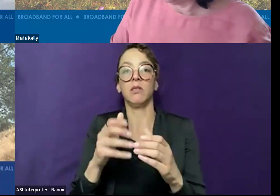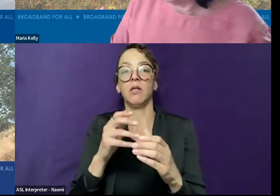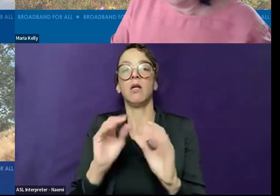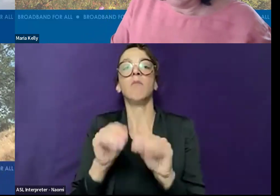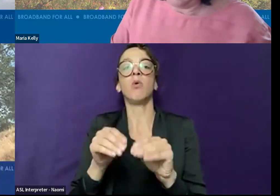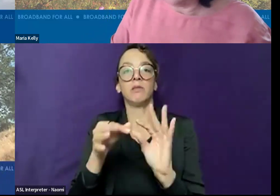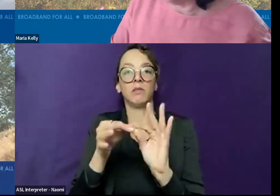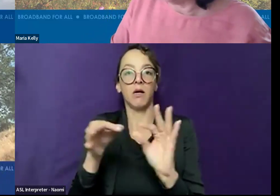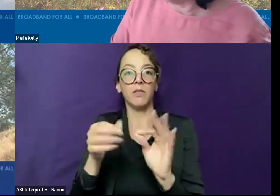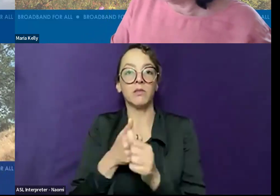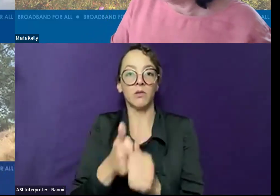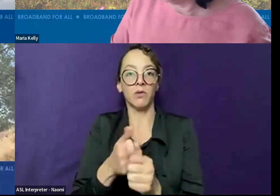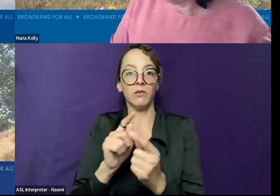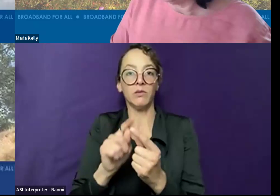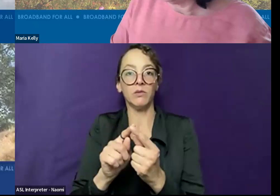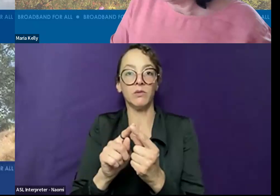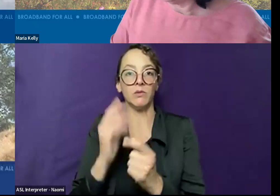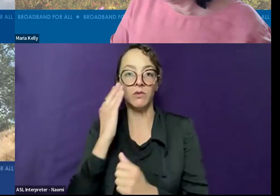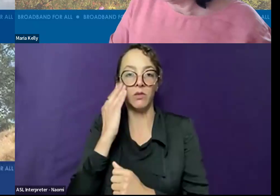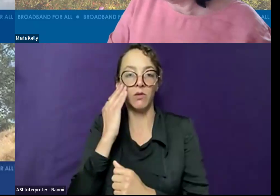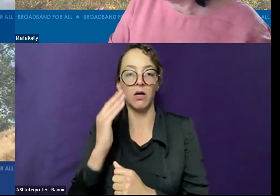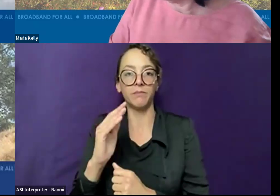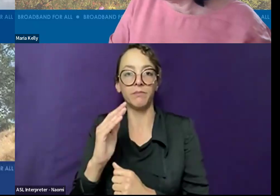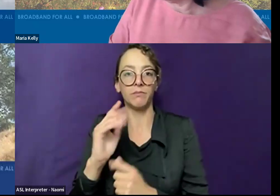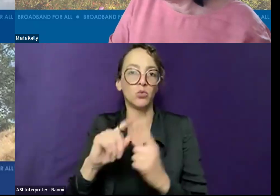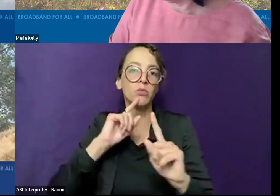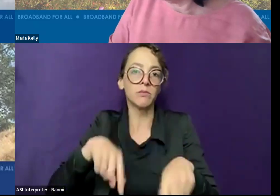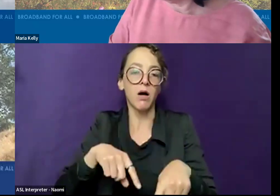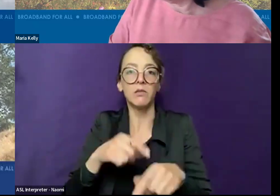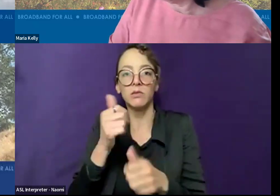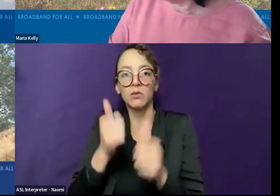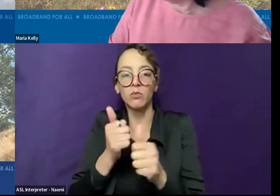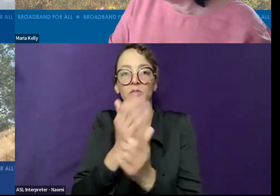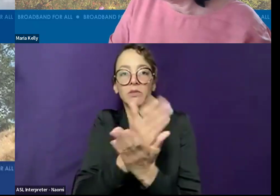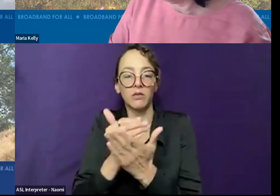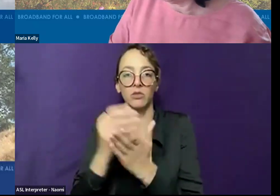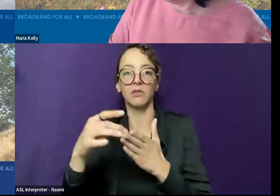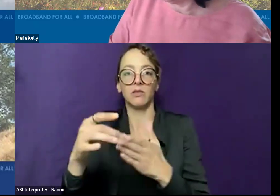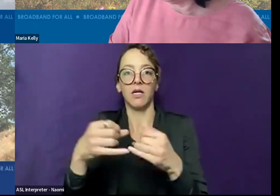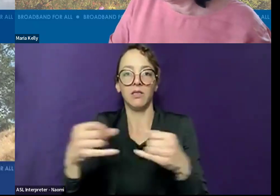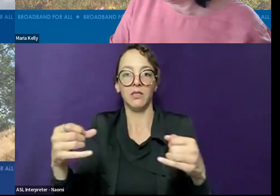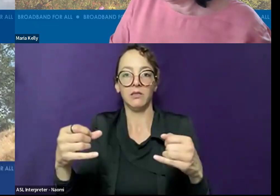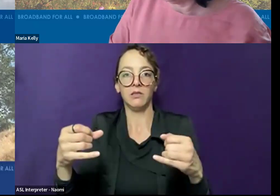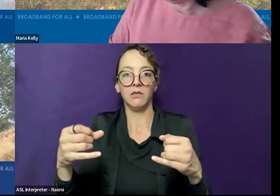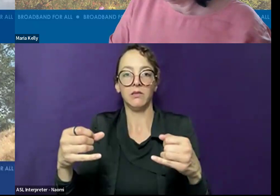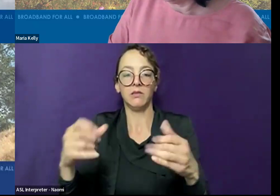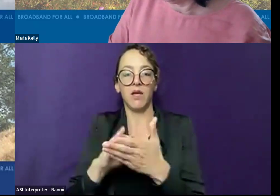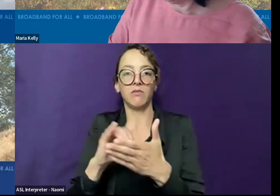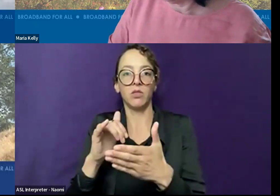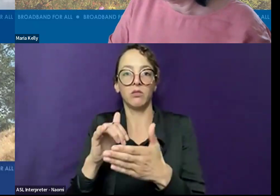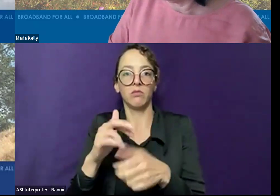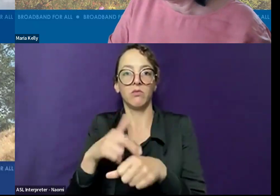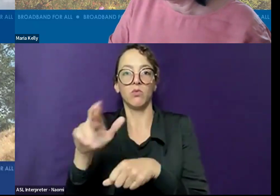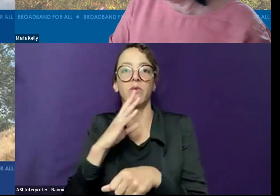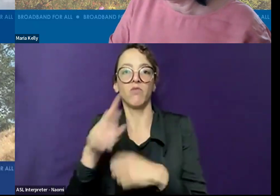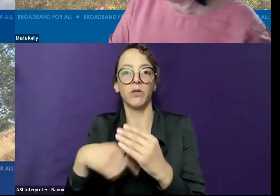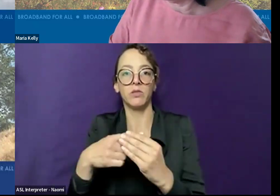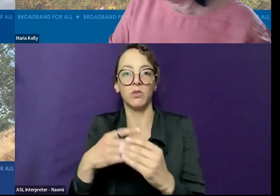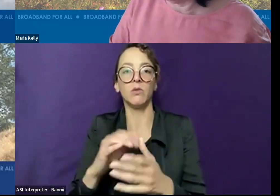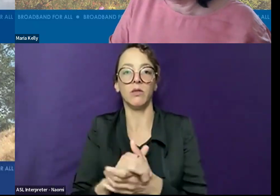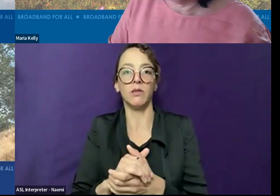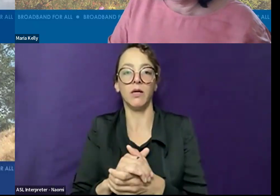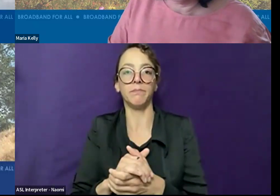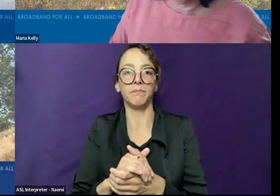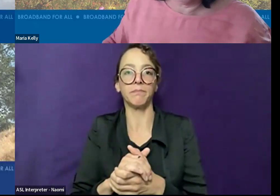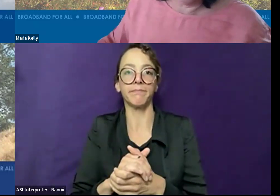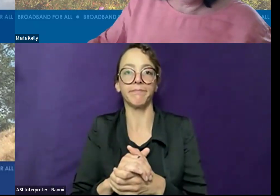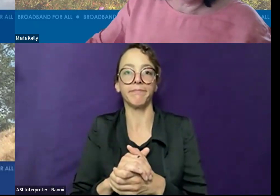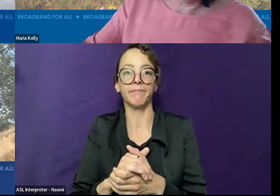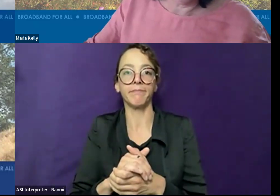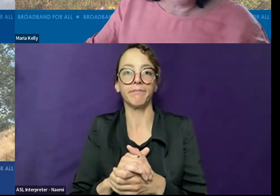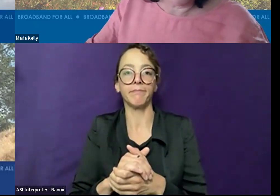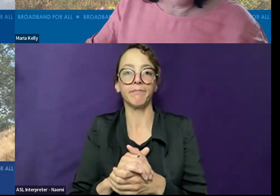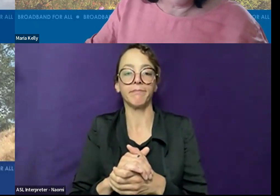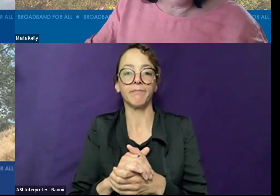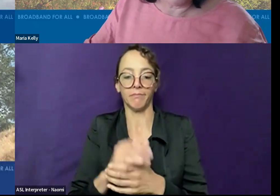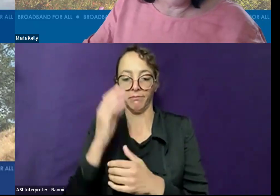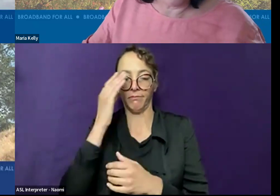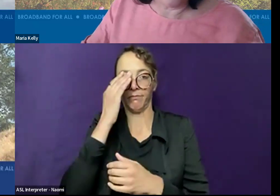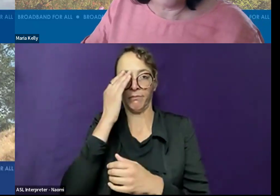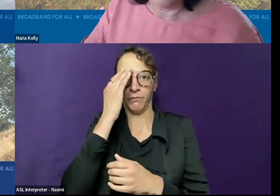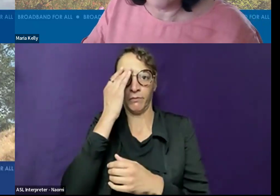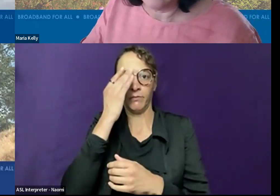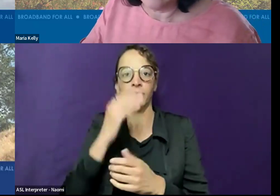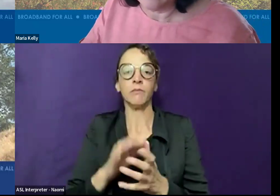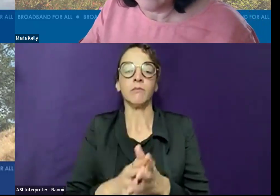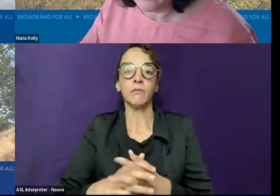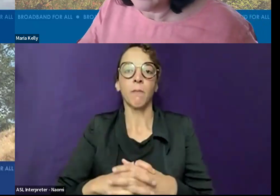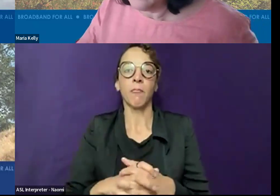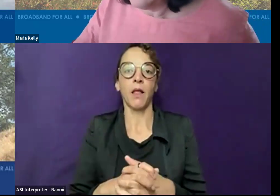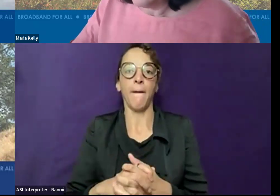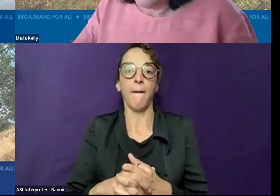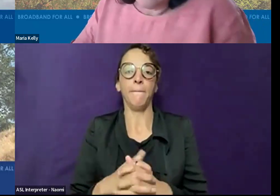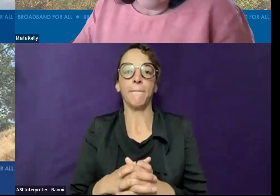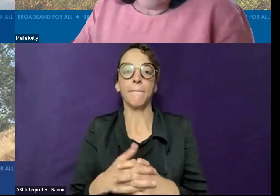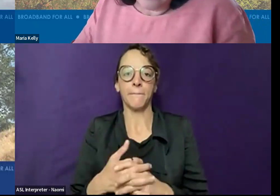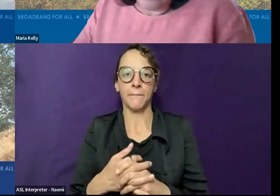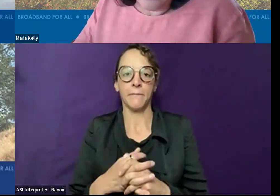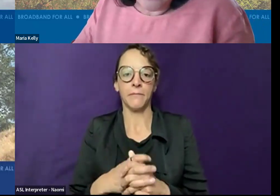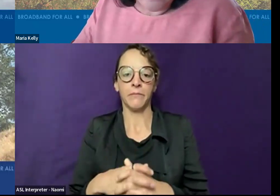the you know to response to what section of the guidelines that they're referring to.